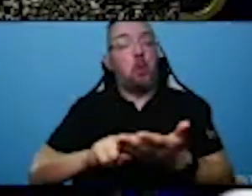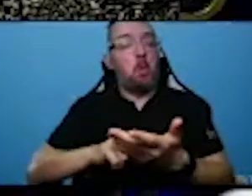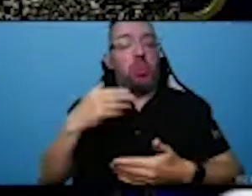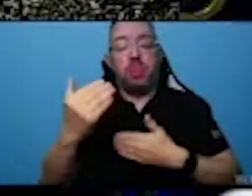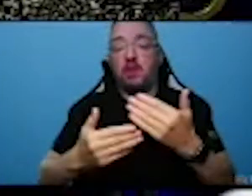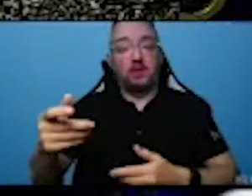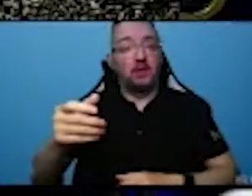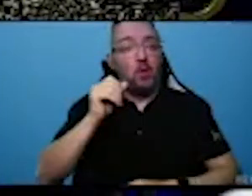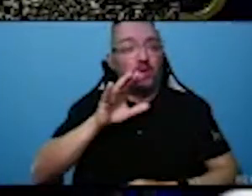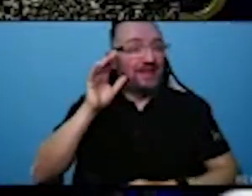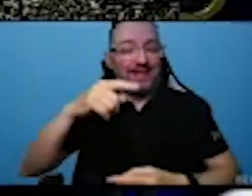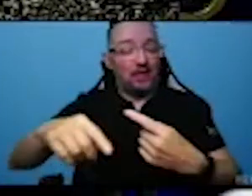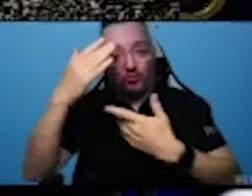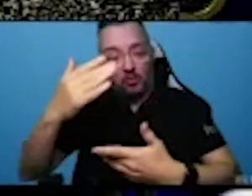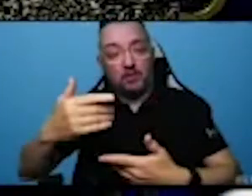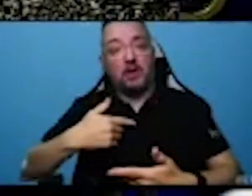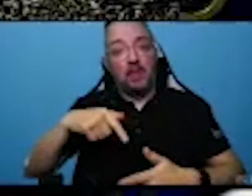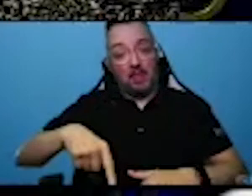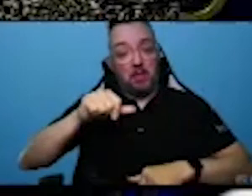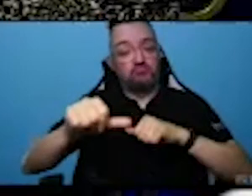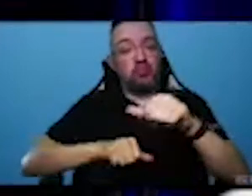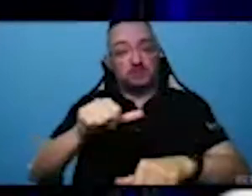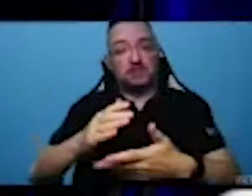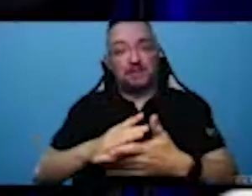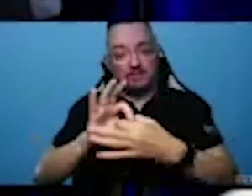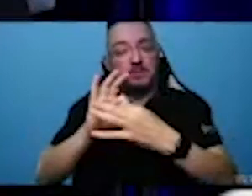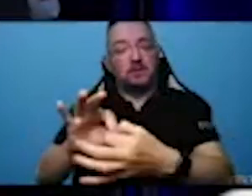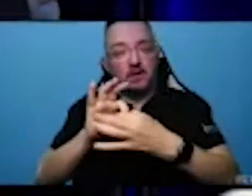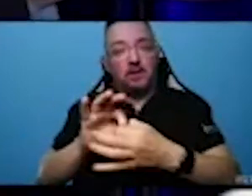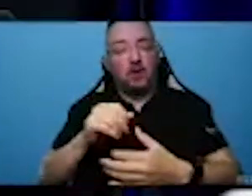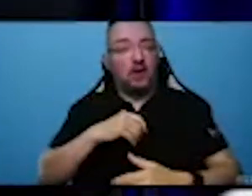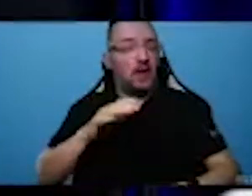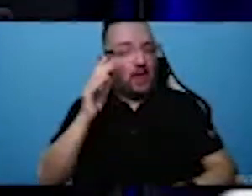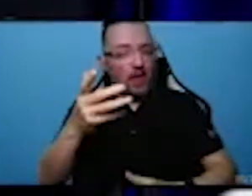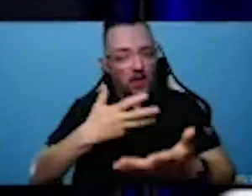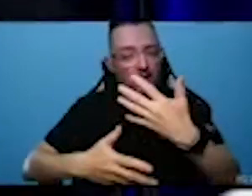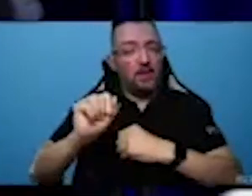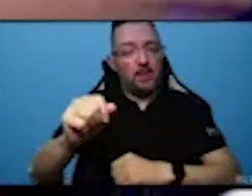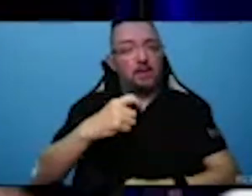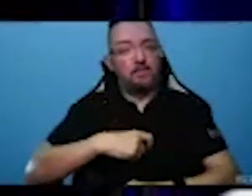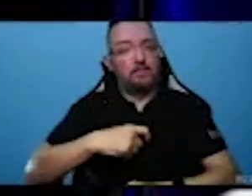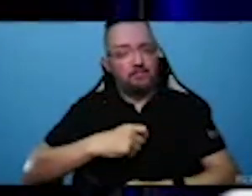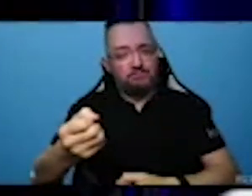And indeed what, what we've got in this report is, is in many ways the fruit of that kind of discussion. Absolutely.